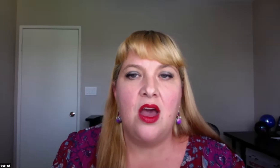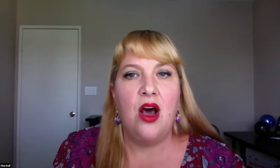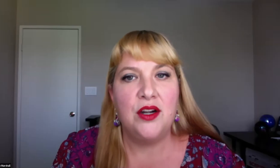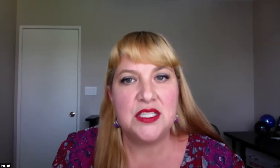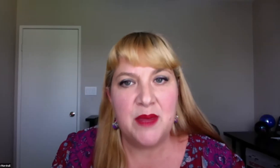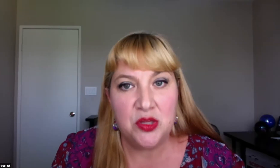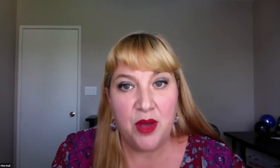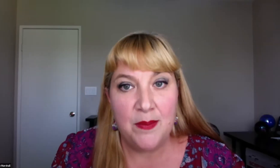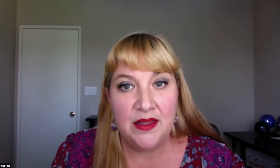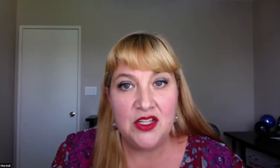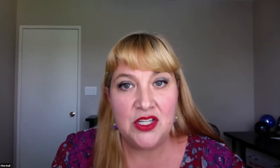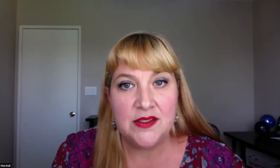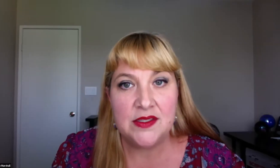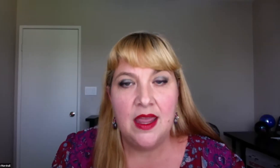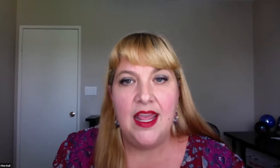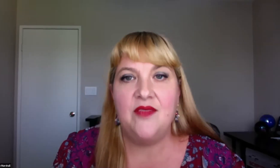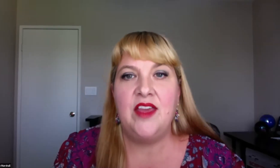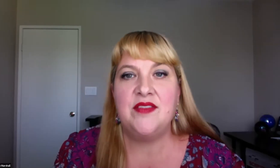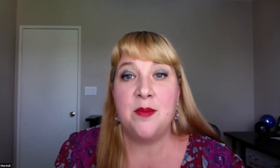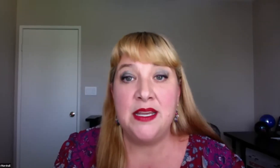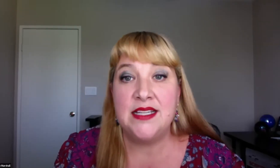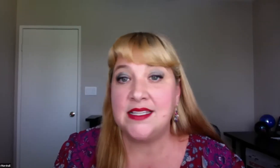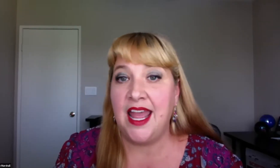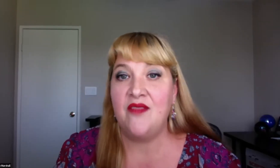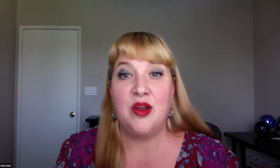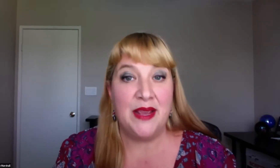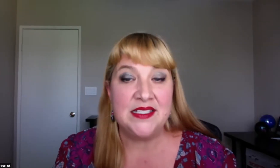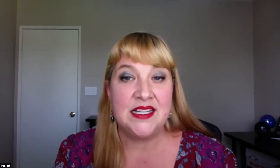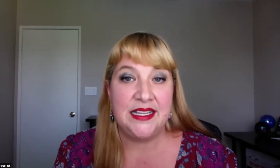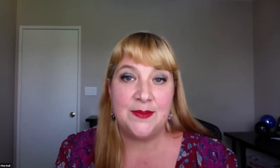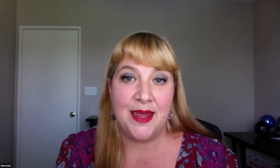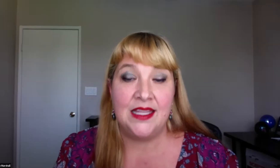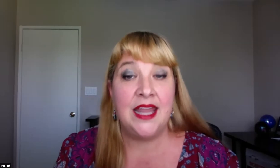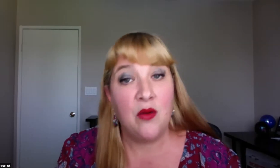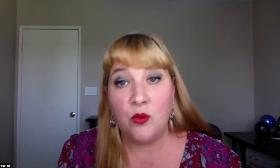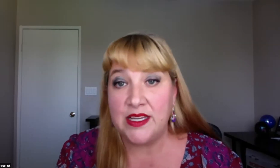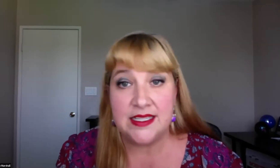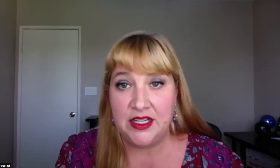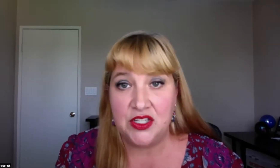Renee Marshall: On our special populations. If somebody doesn't have their basic needs met. And how are we to teach them.